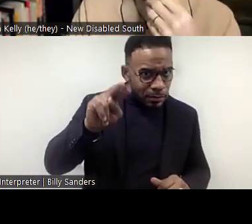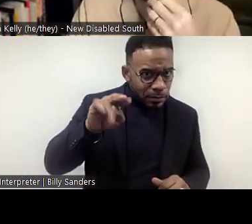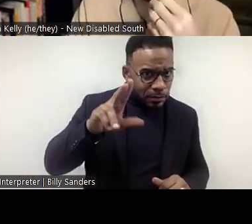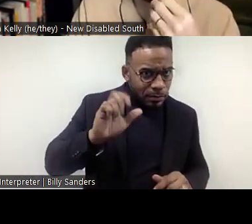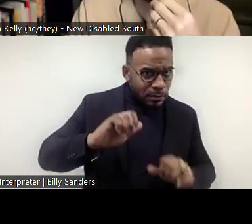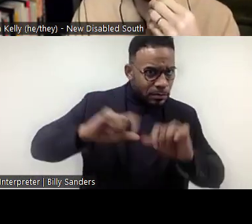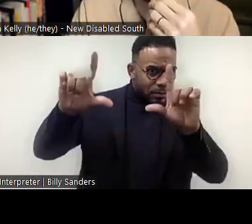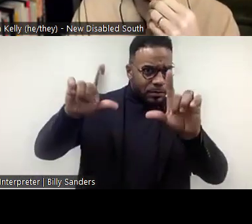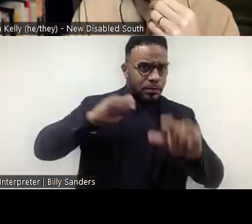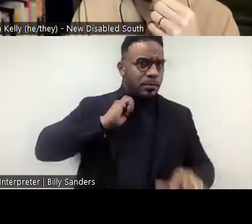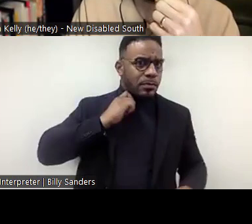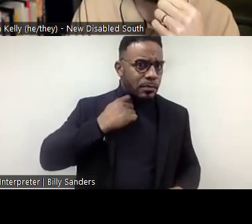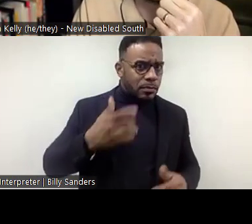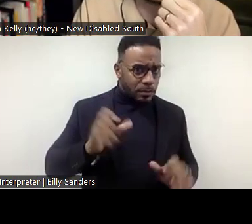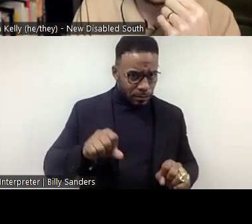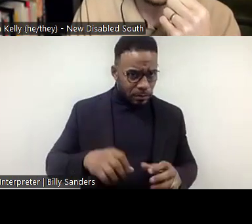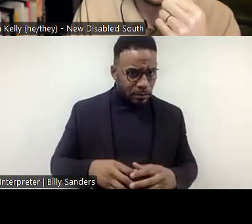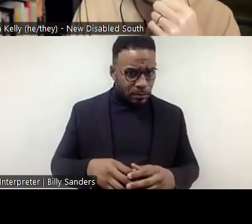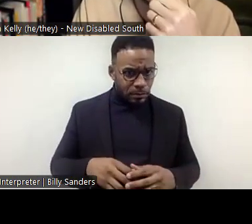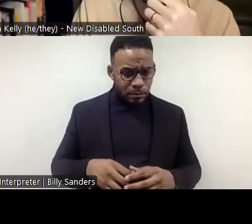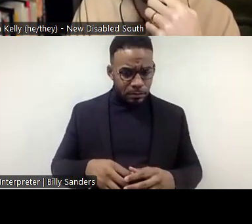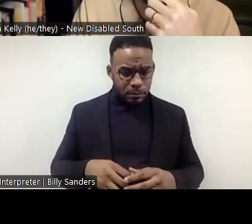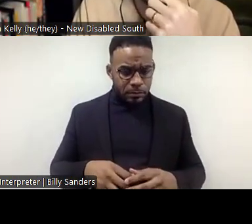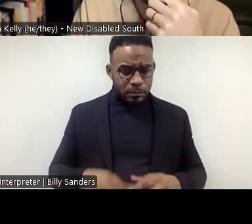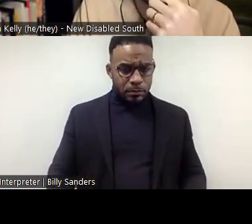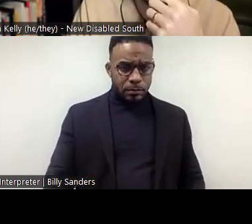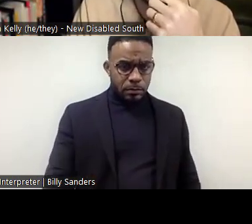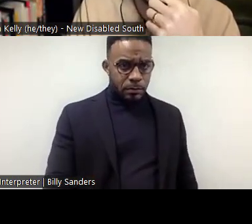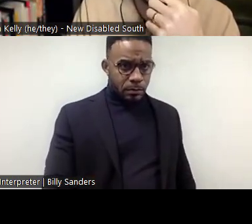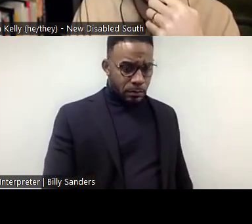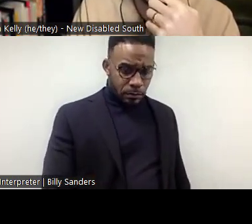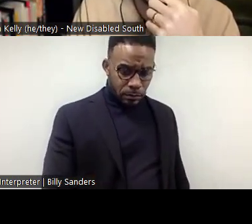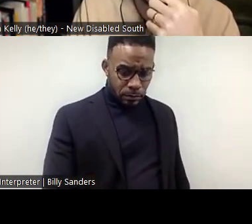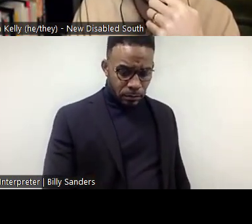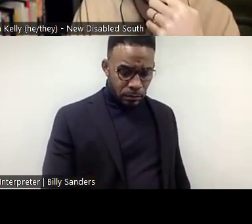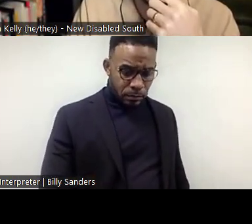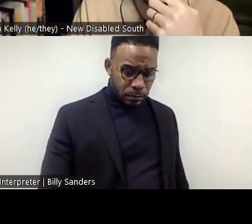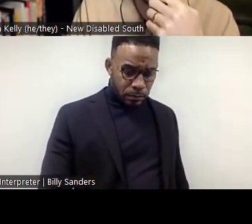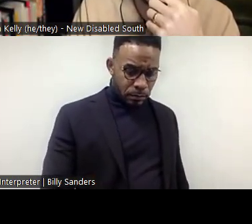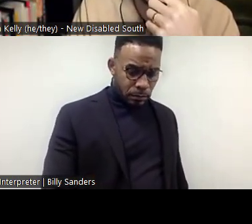Anita, are you there? Hey Anita, are you able to come off mic?